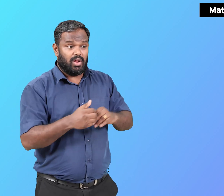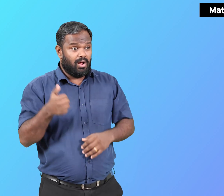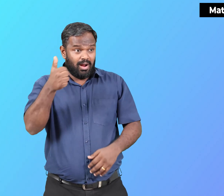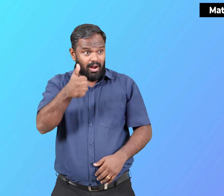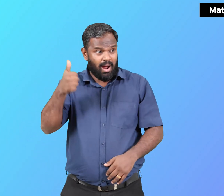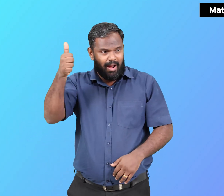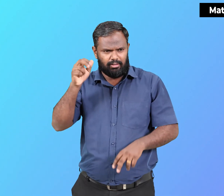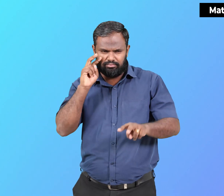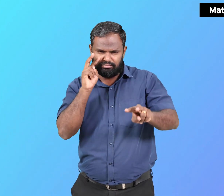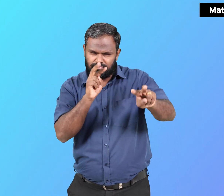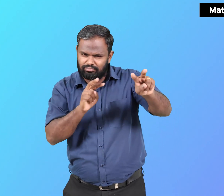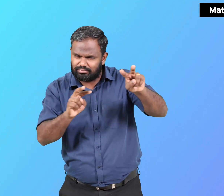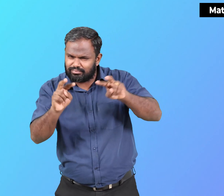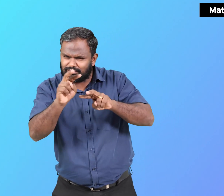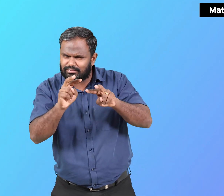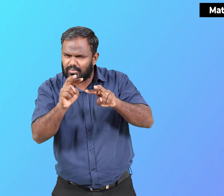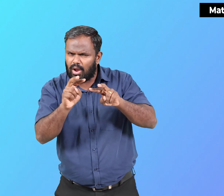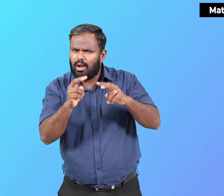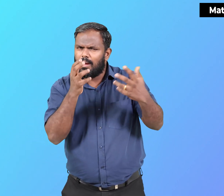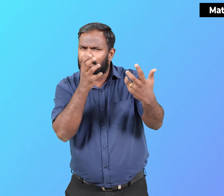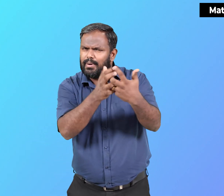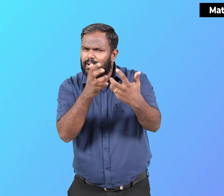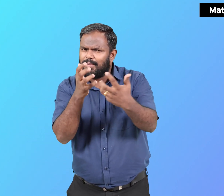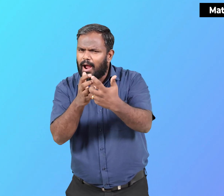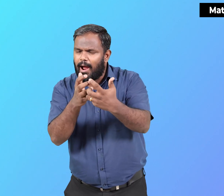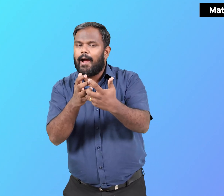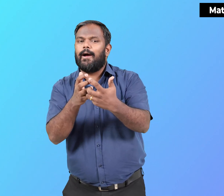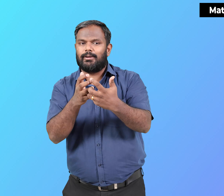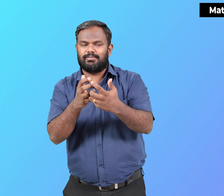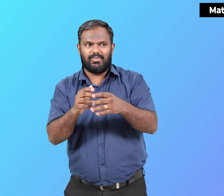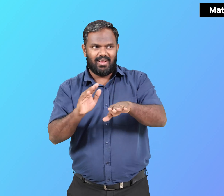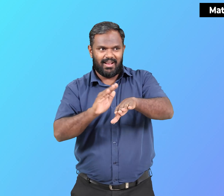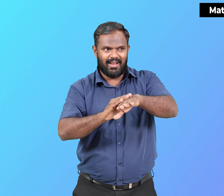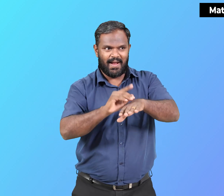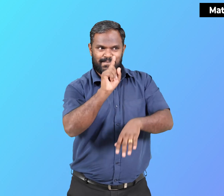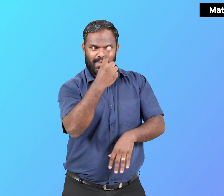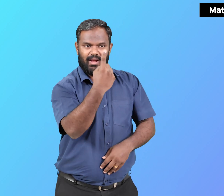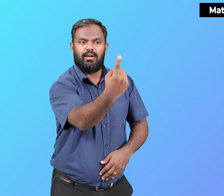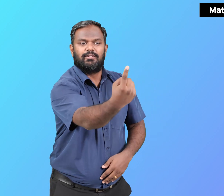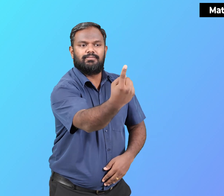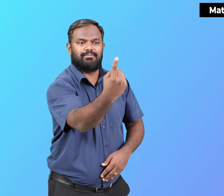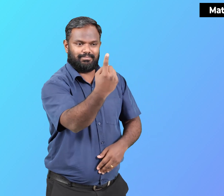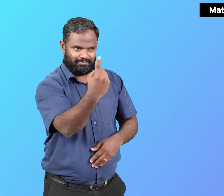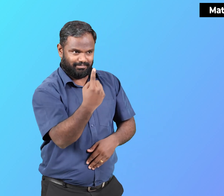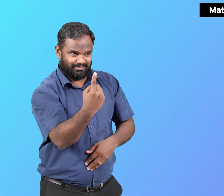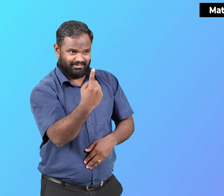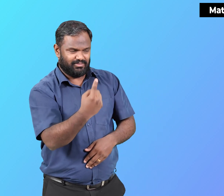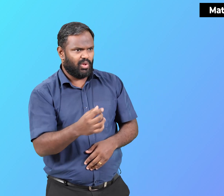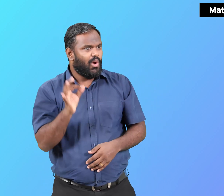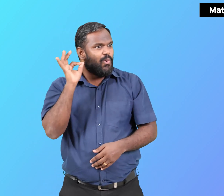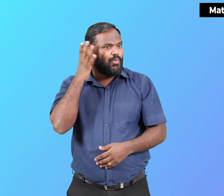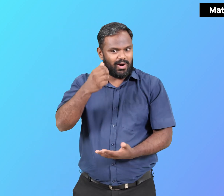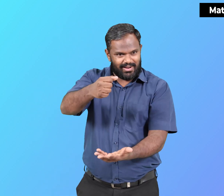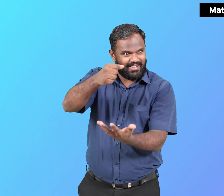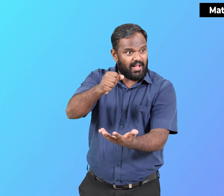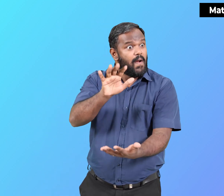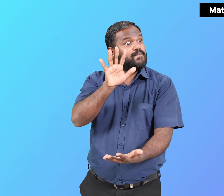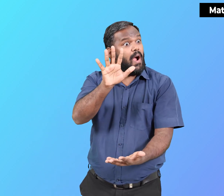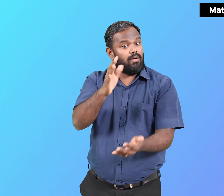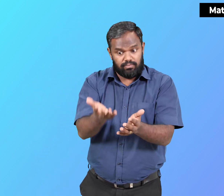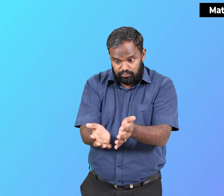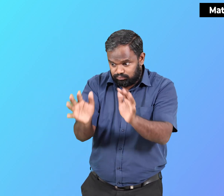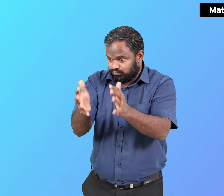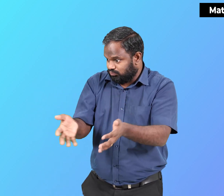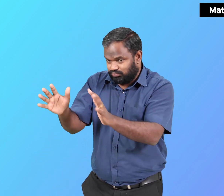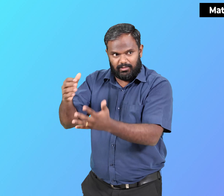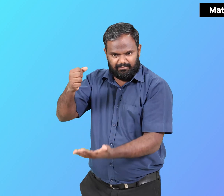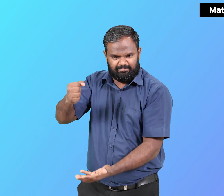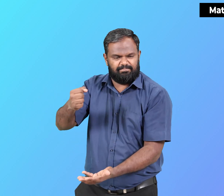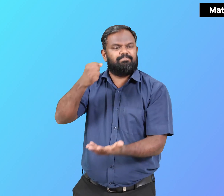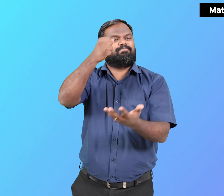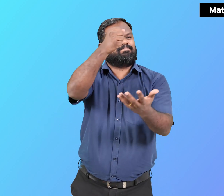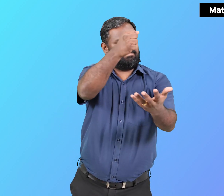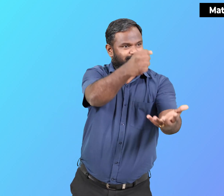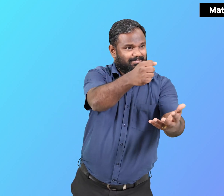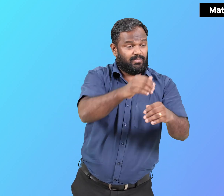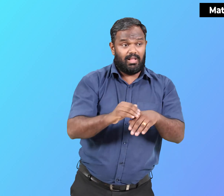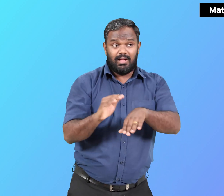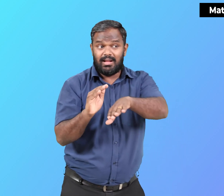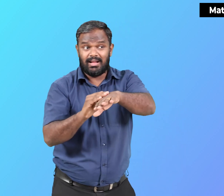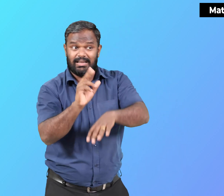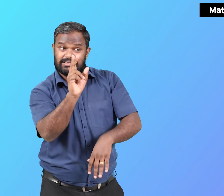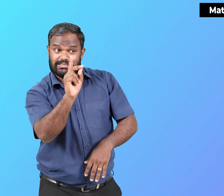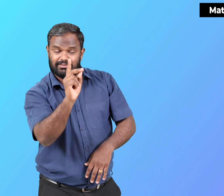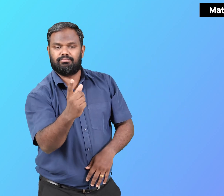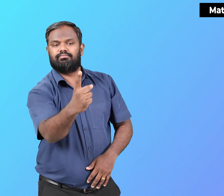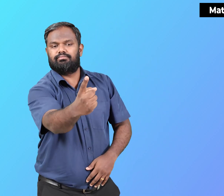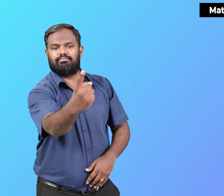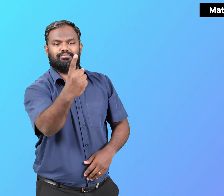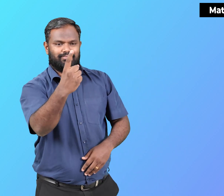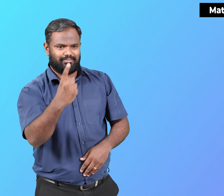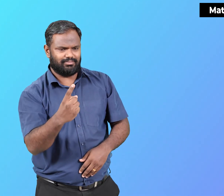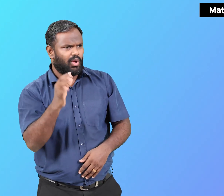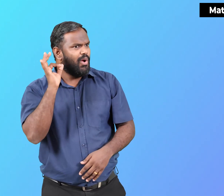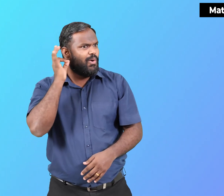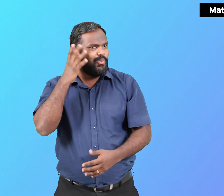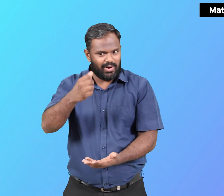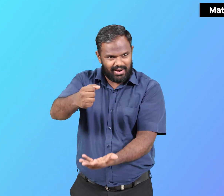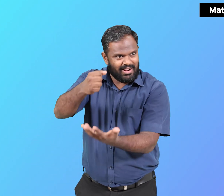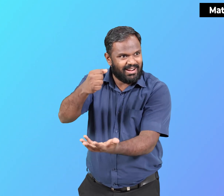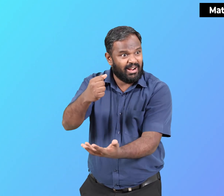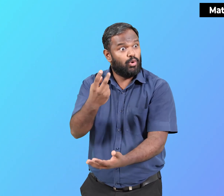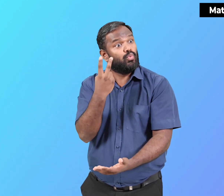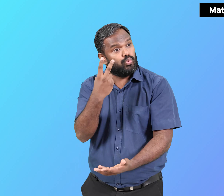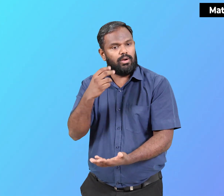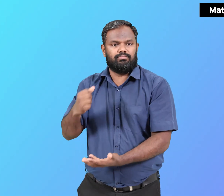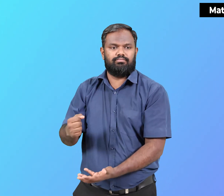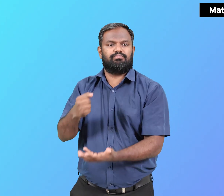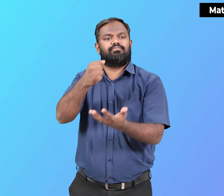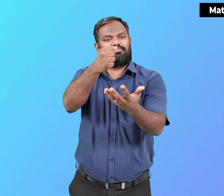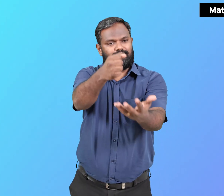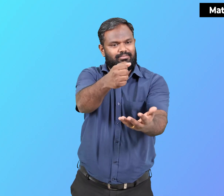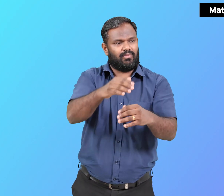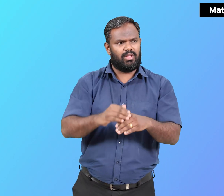He decided how much each servant would be able to care for. He gave one servant five bags of money. He gave another servant two bags.